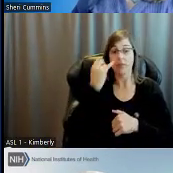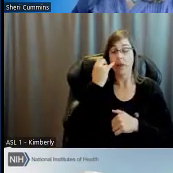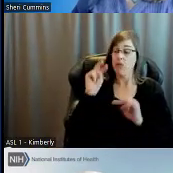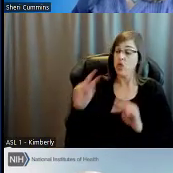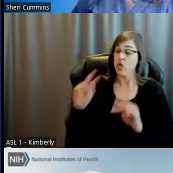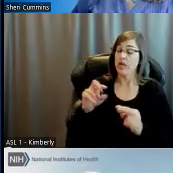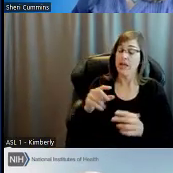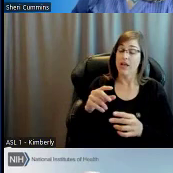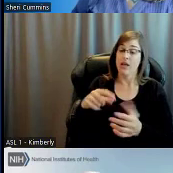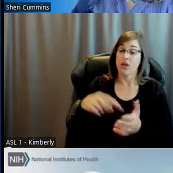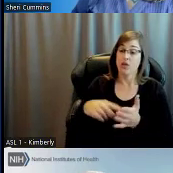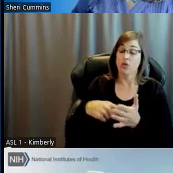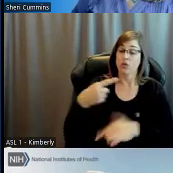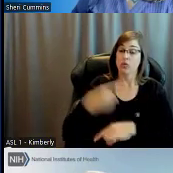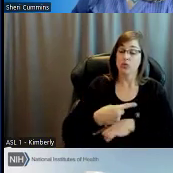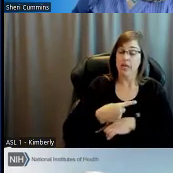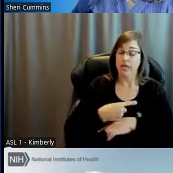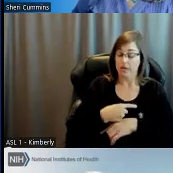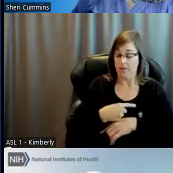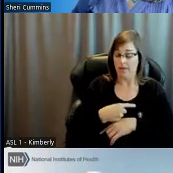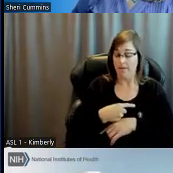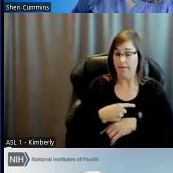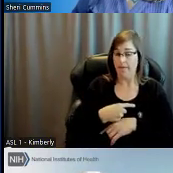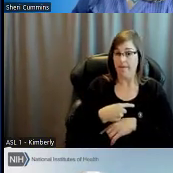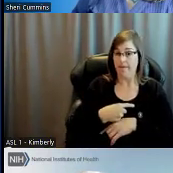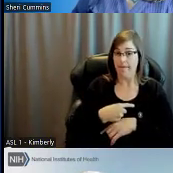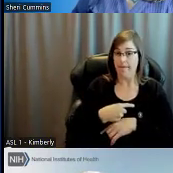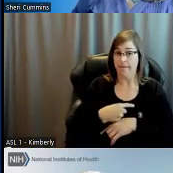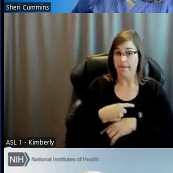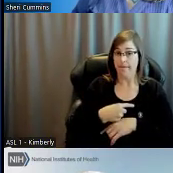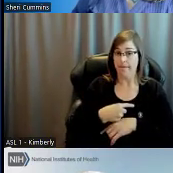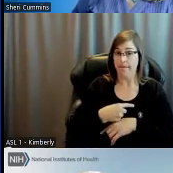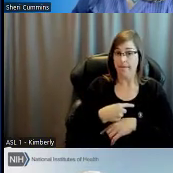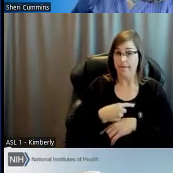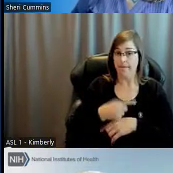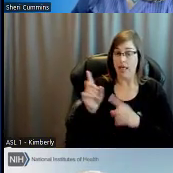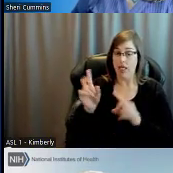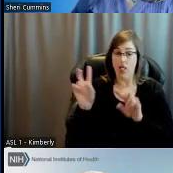and we move to the left across the screen